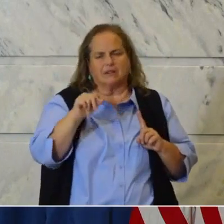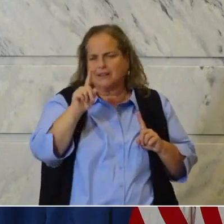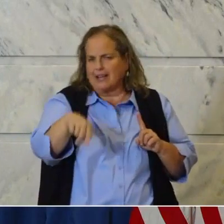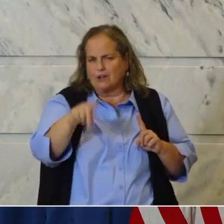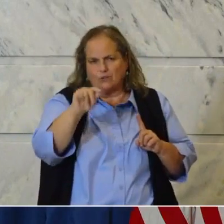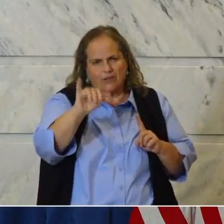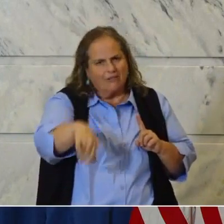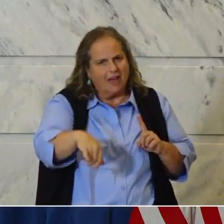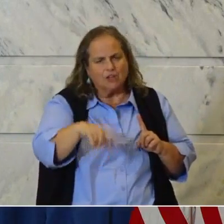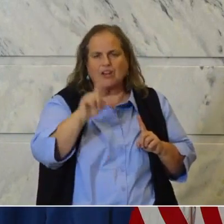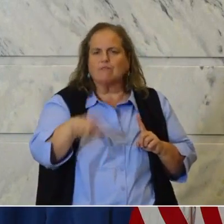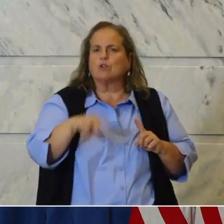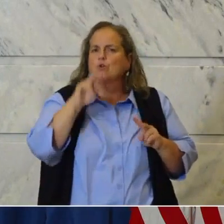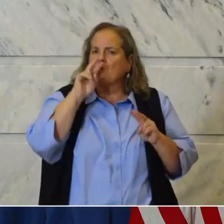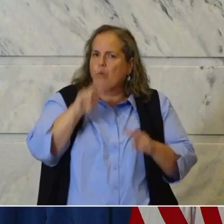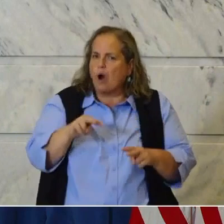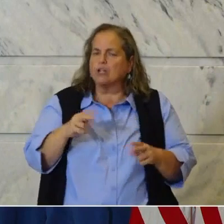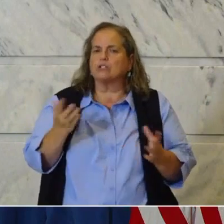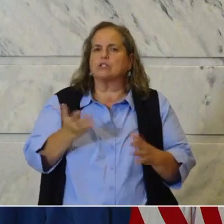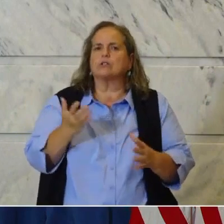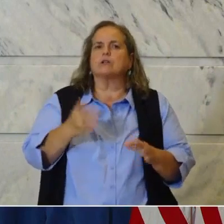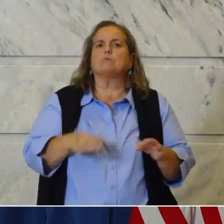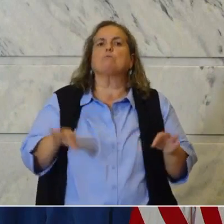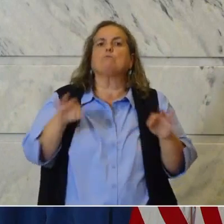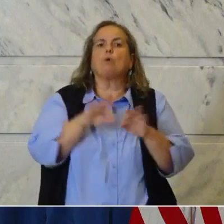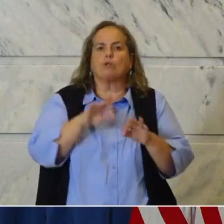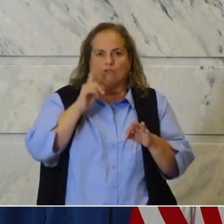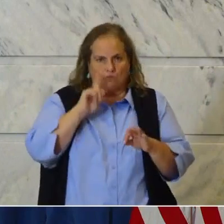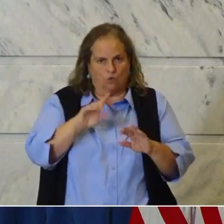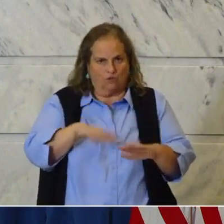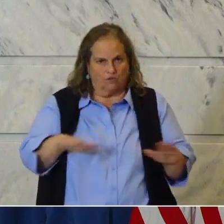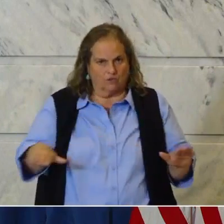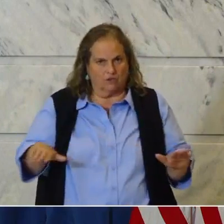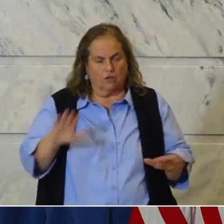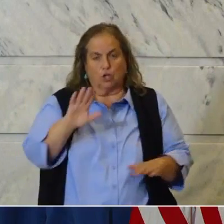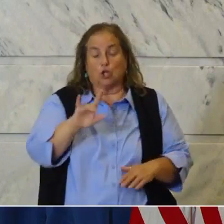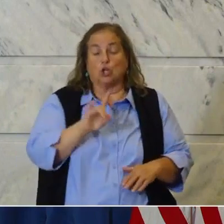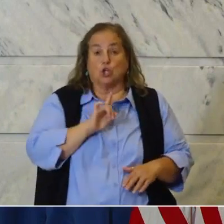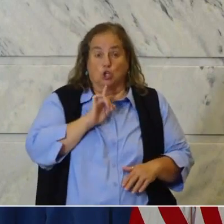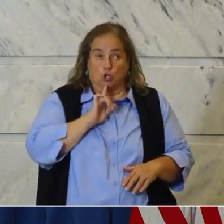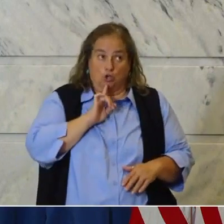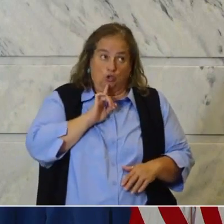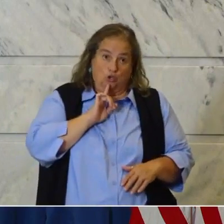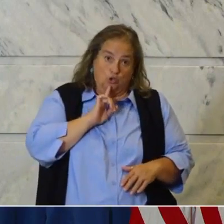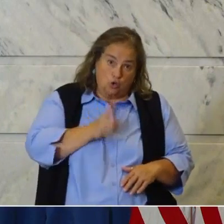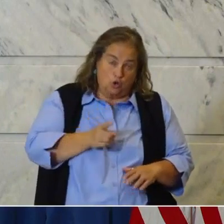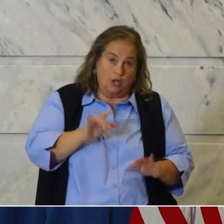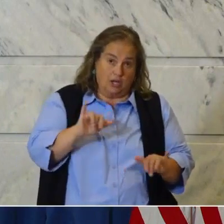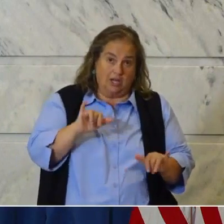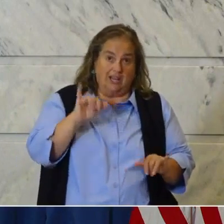played or what's going on at the time. So surely if there is a positive and a team,